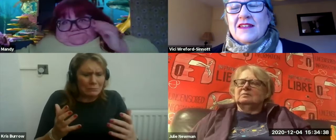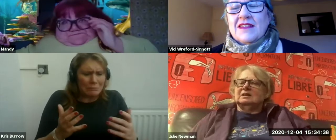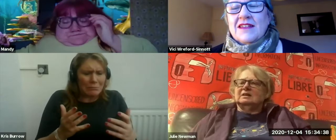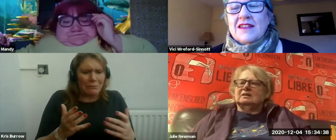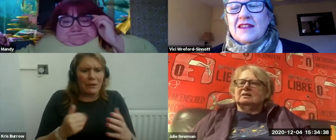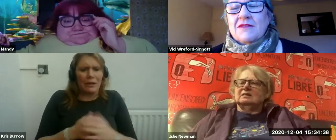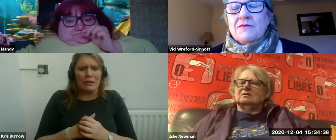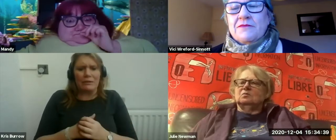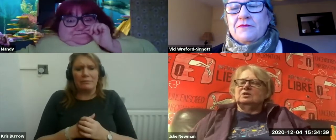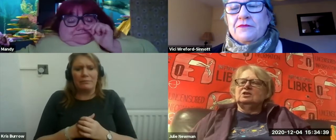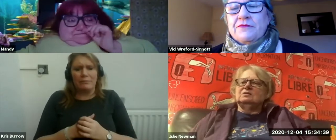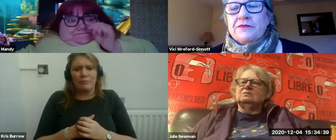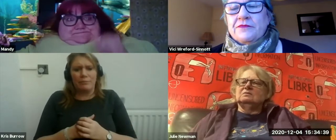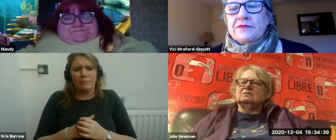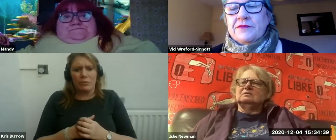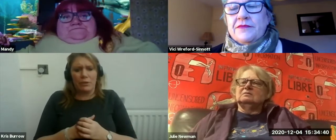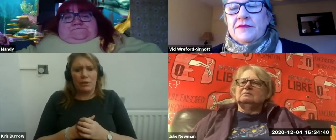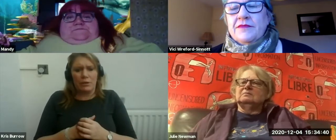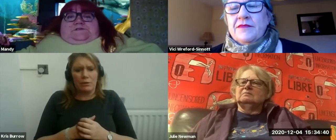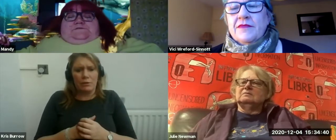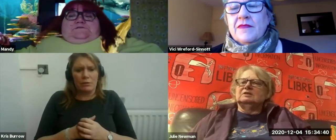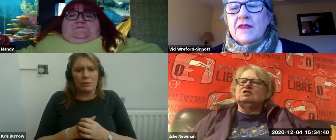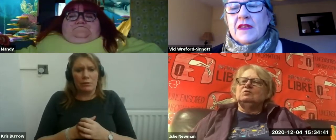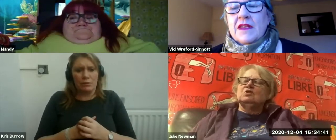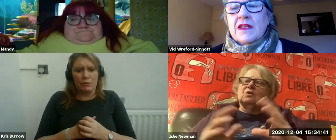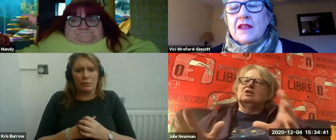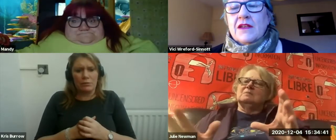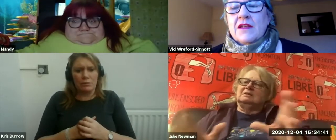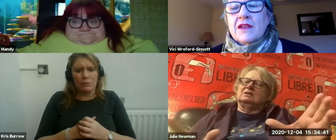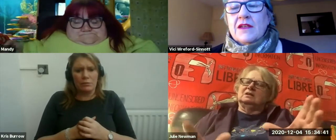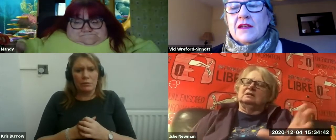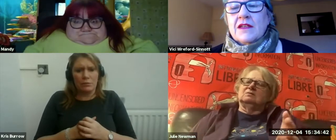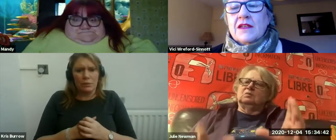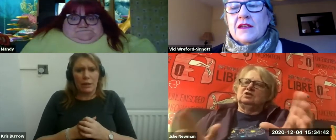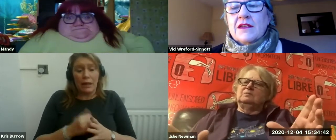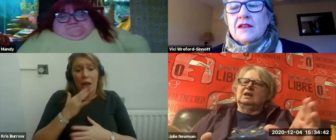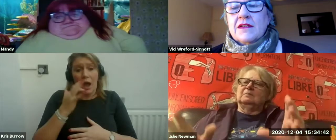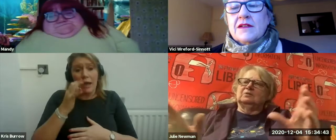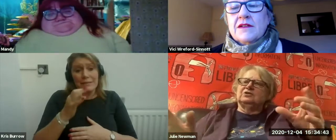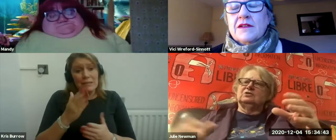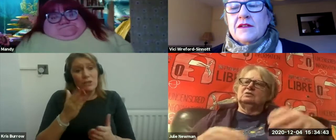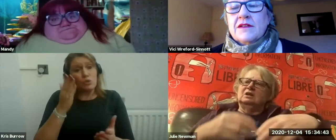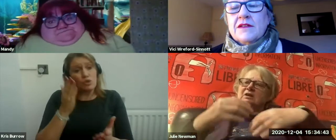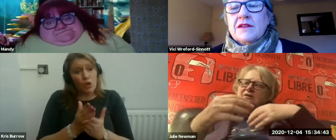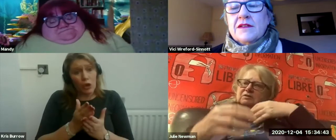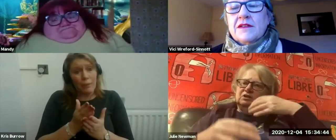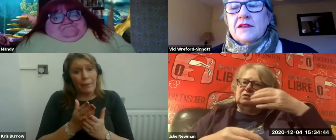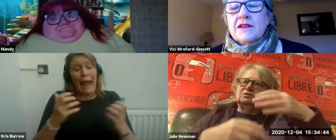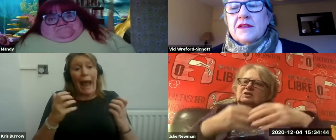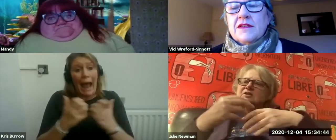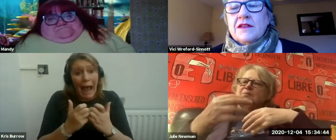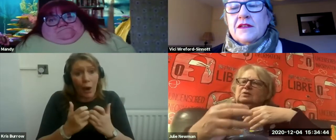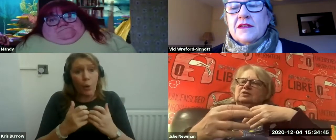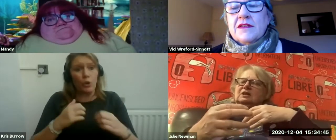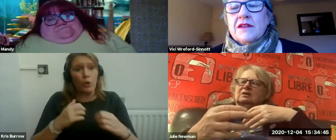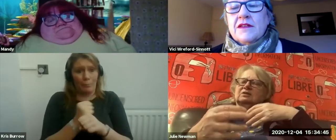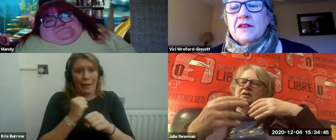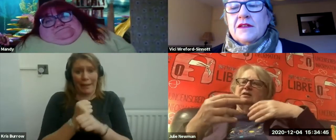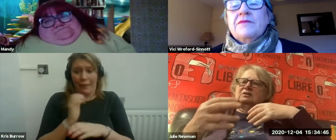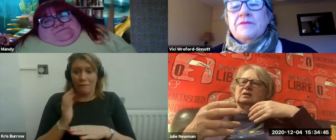tell me would you did you document it, would you be able to use this process in